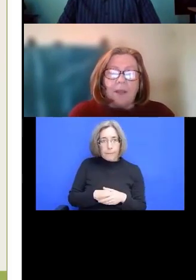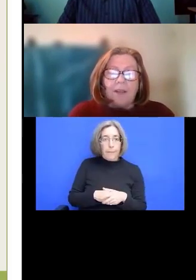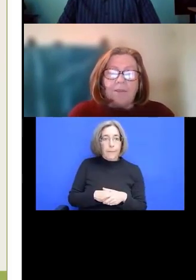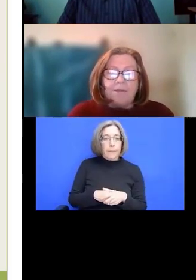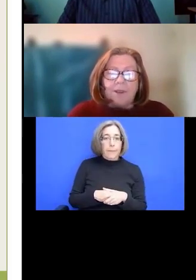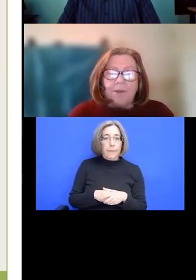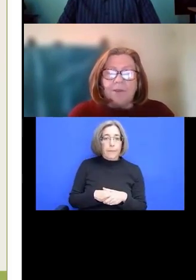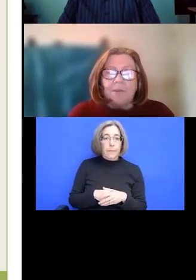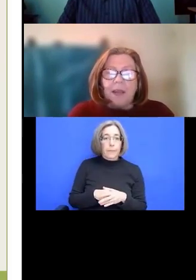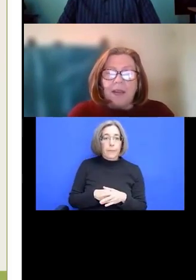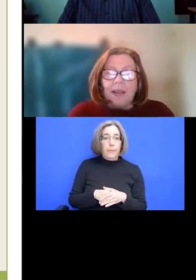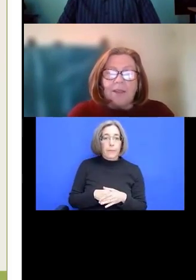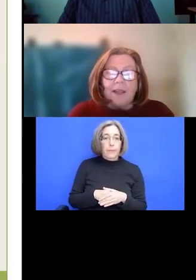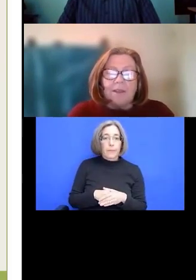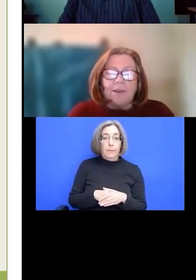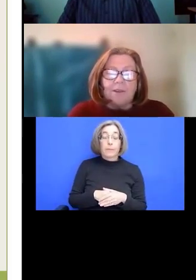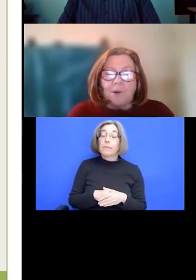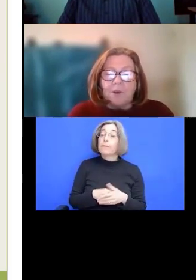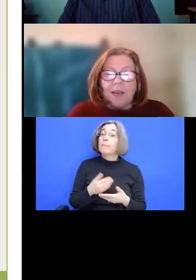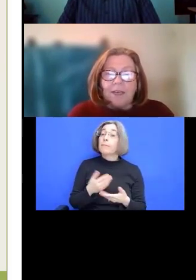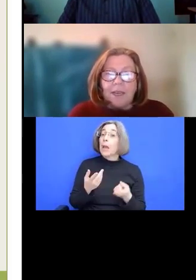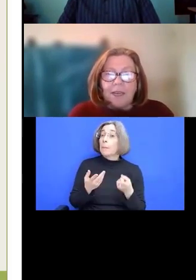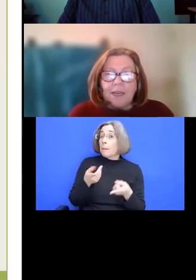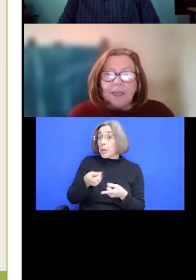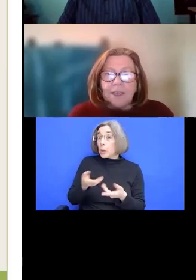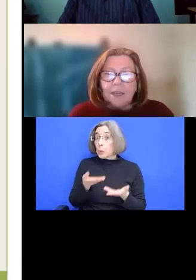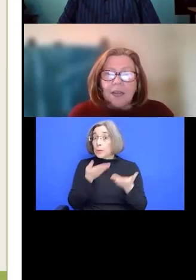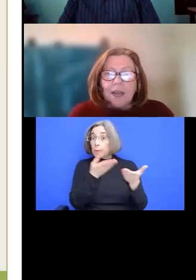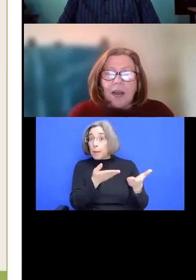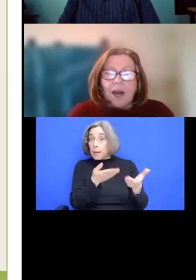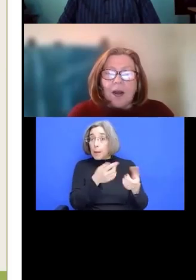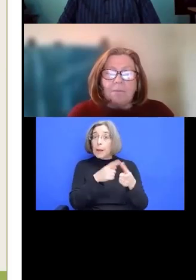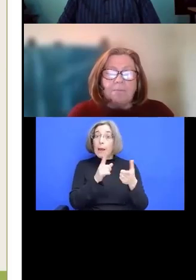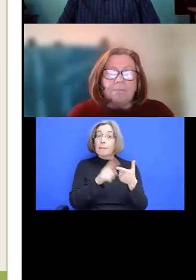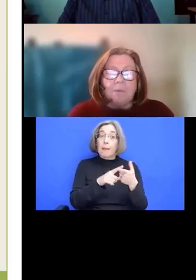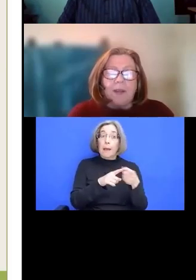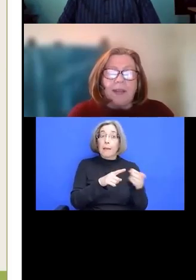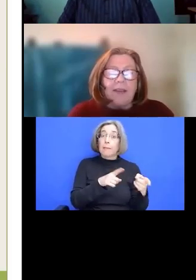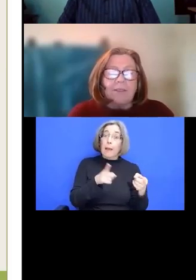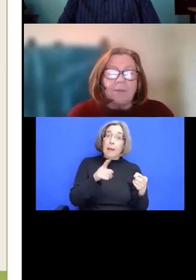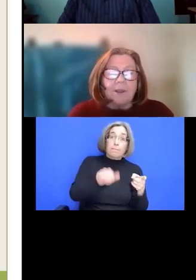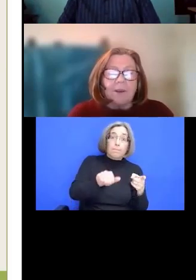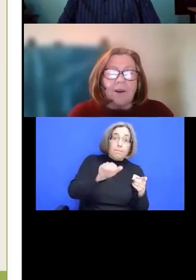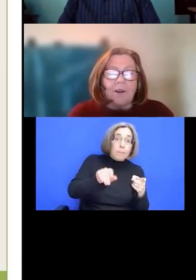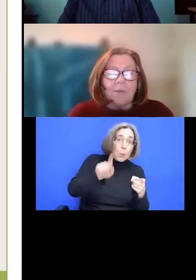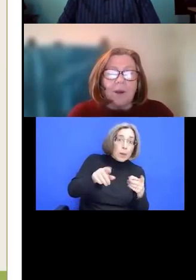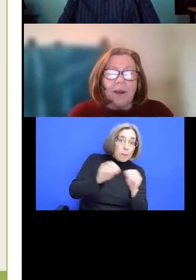If you submit and then there's more data needed, we have something called a PRAM,